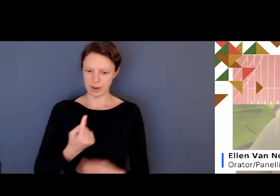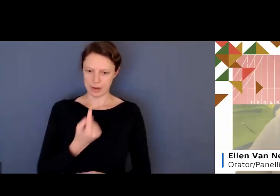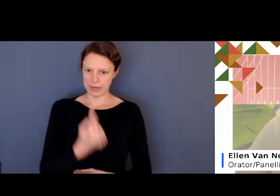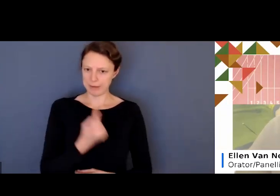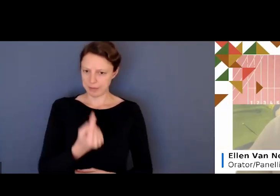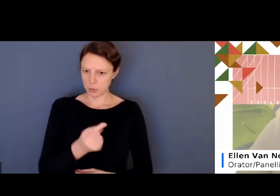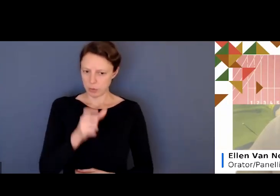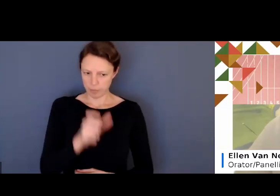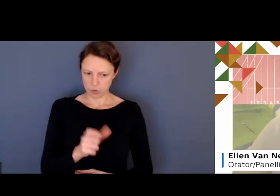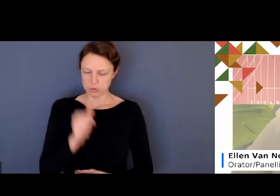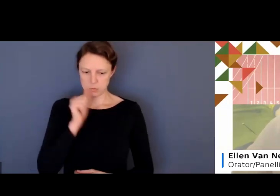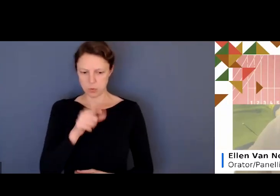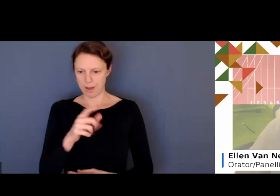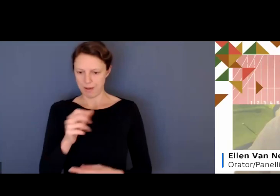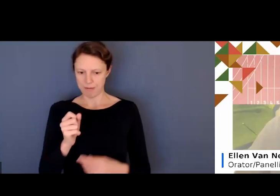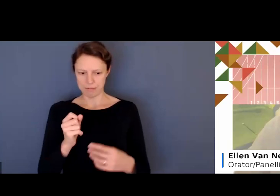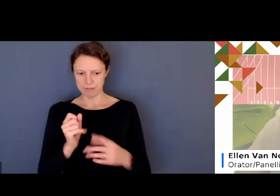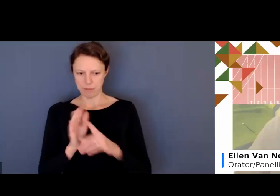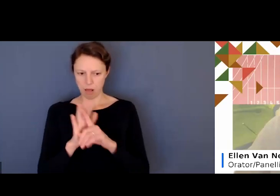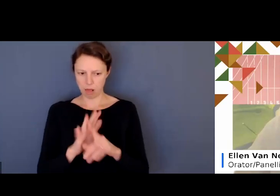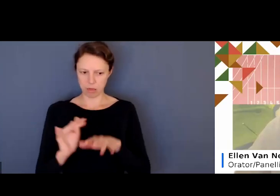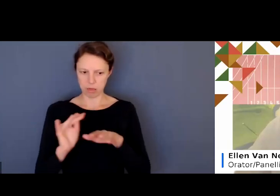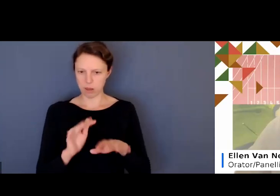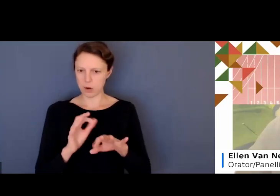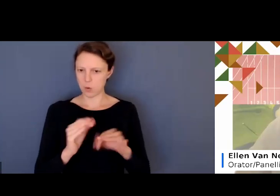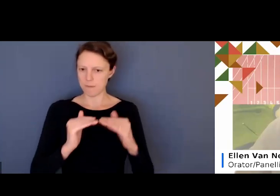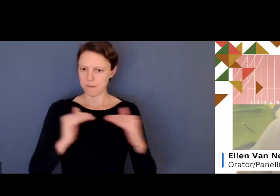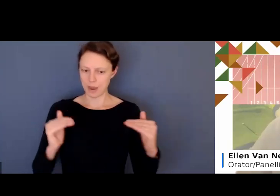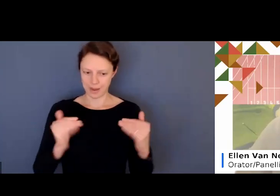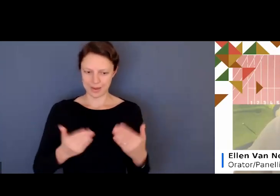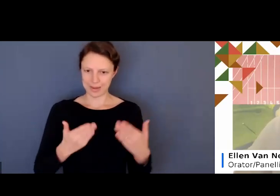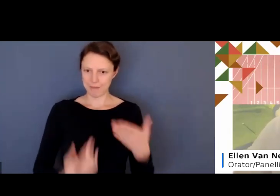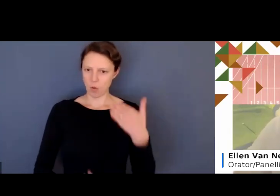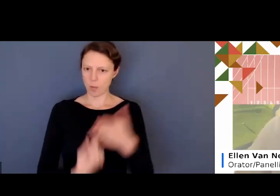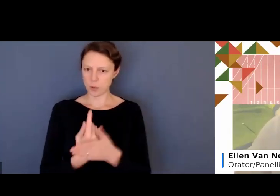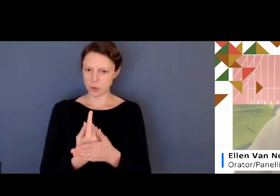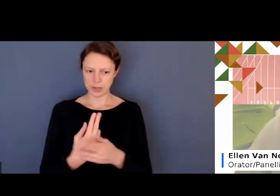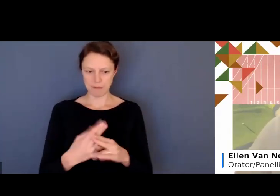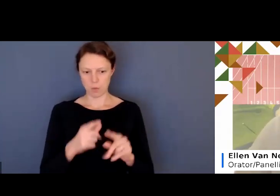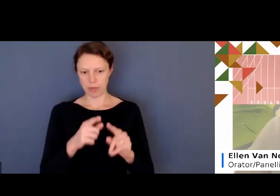the opportunity to have their voices heard in a way which best suits them.